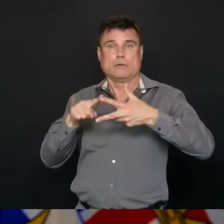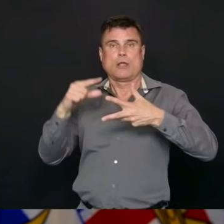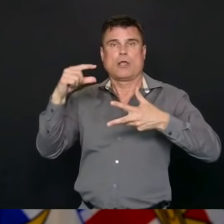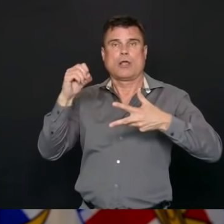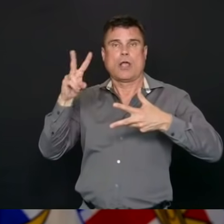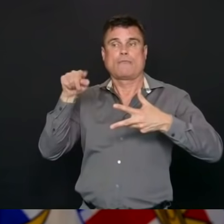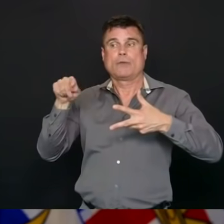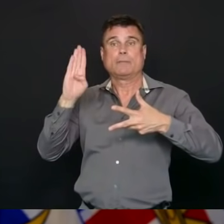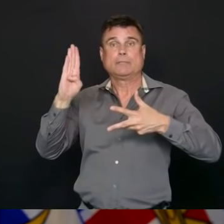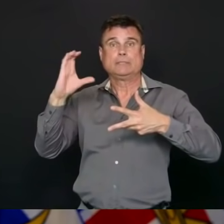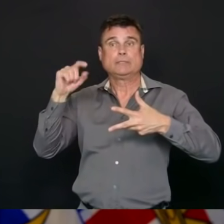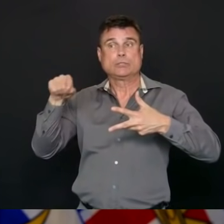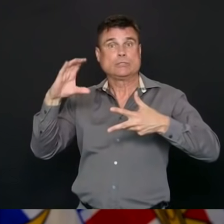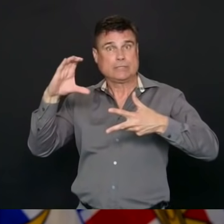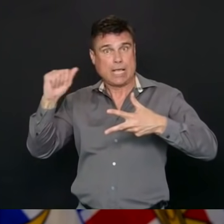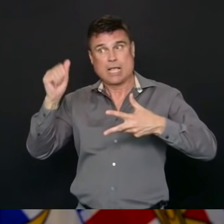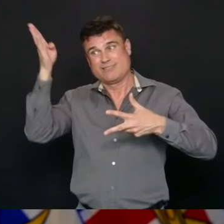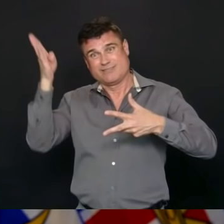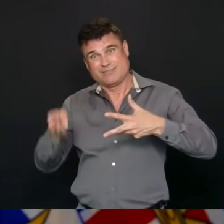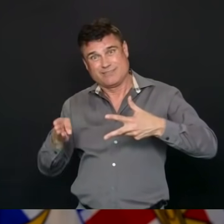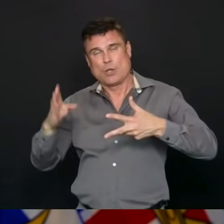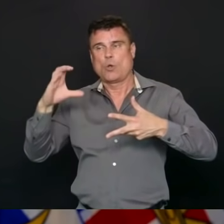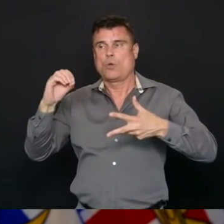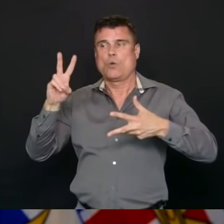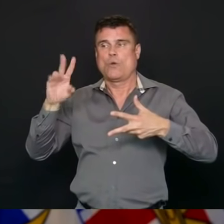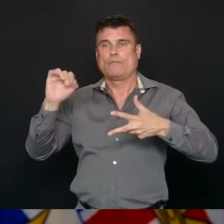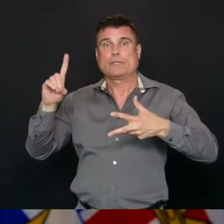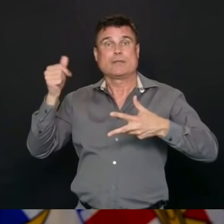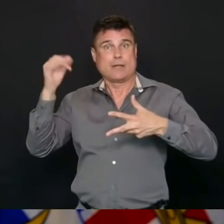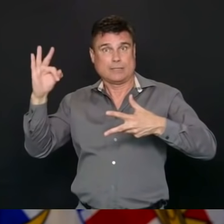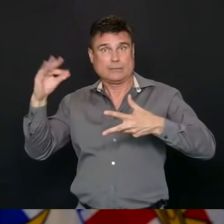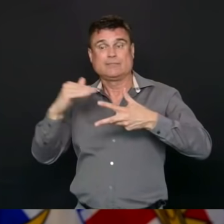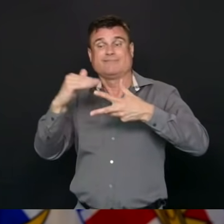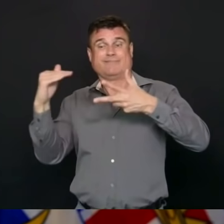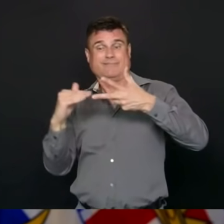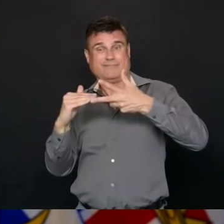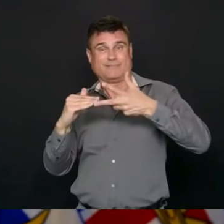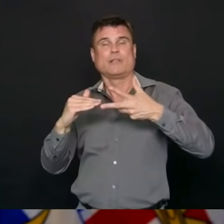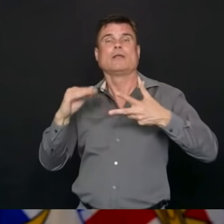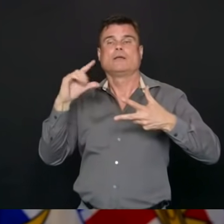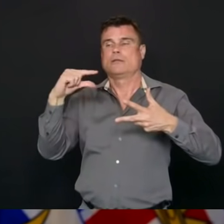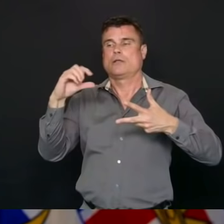visit the website